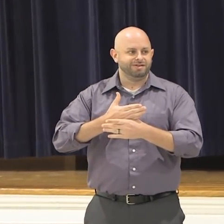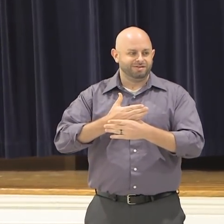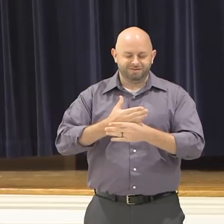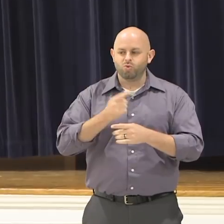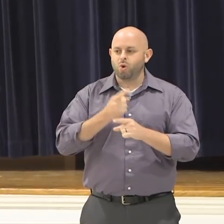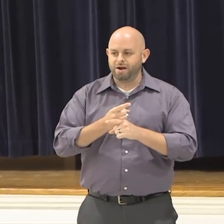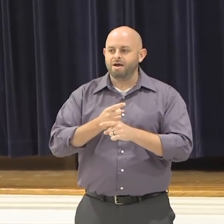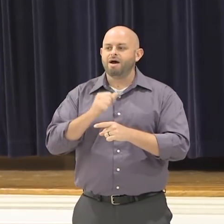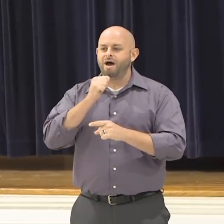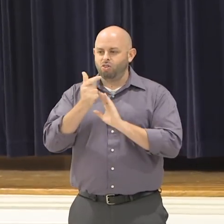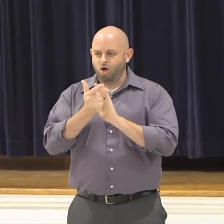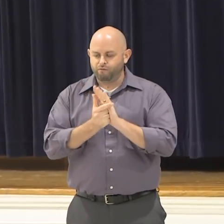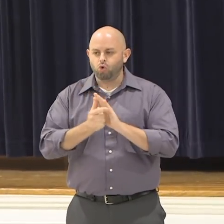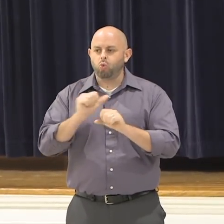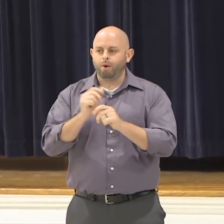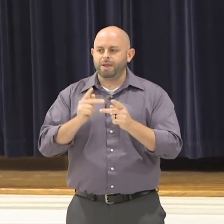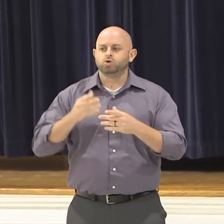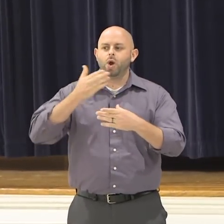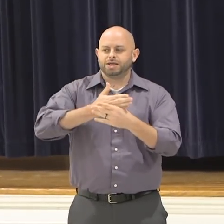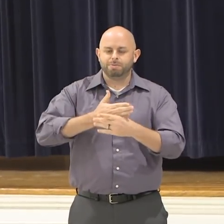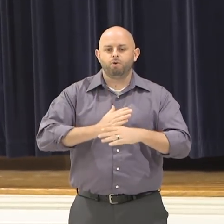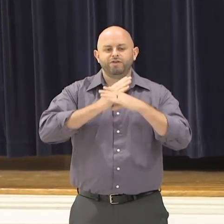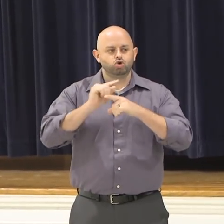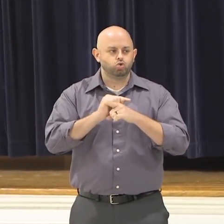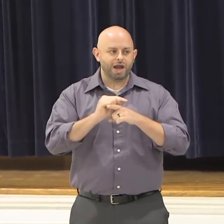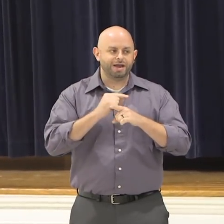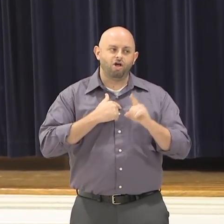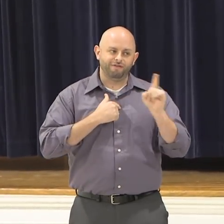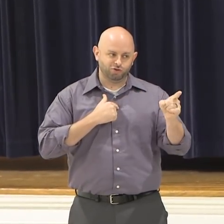prevention training but I'll give it to you my alex trebek is not as good he